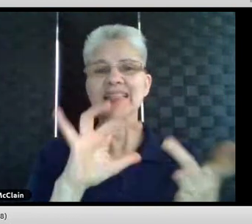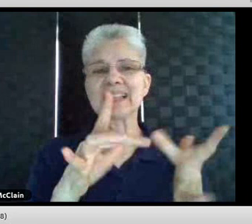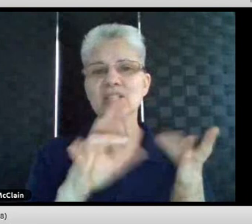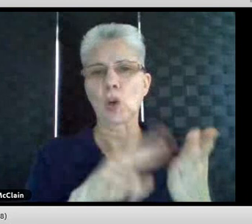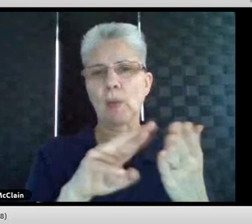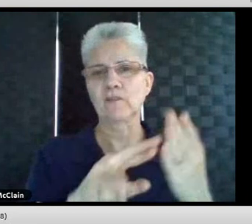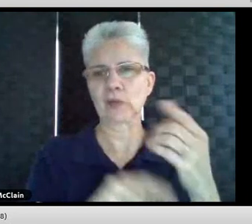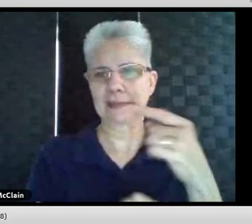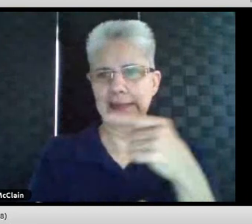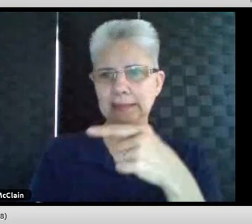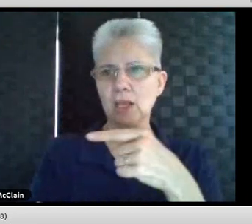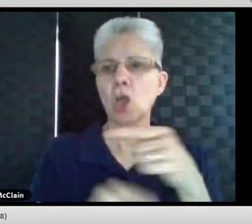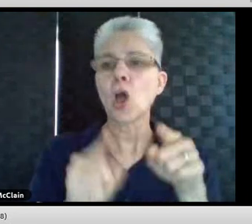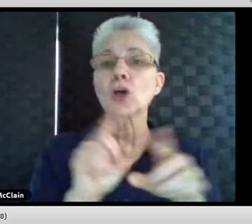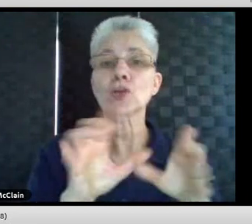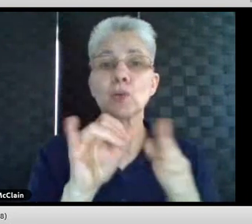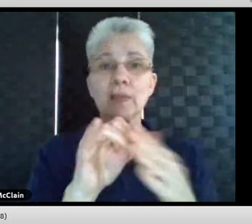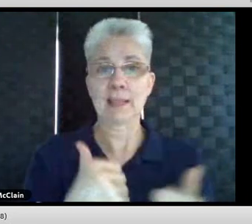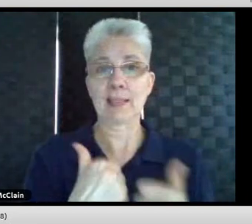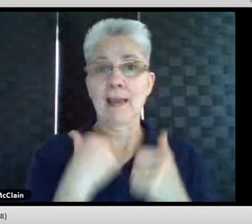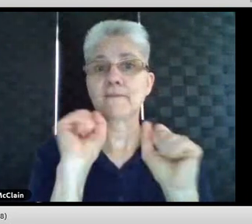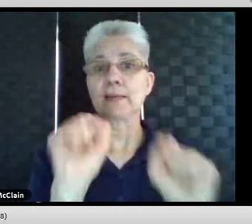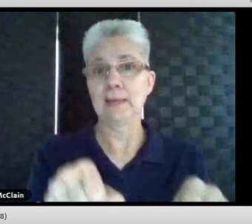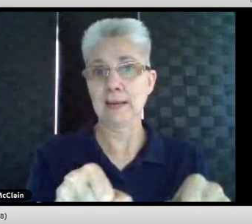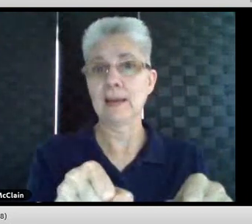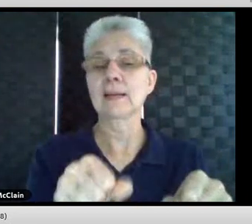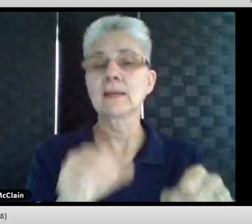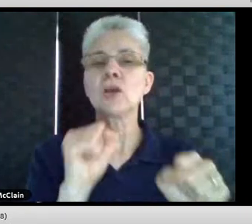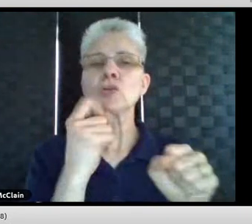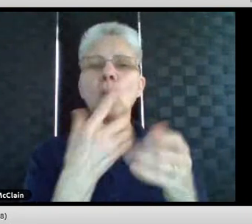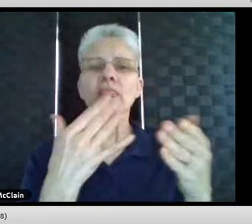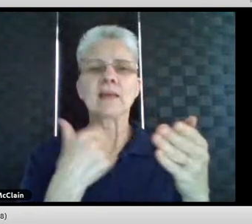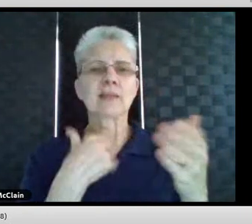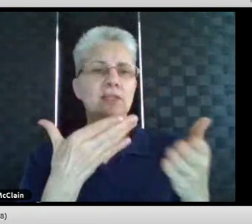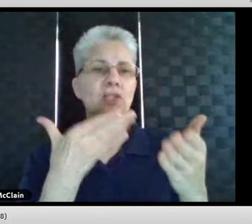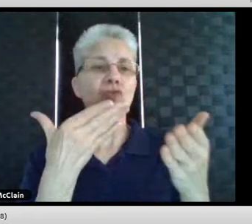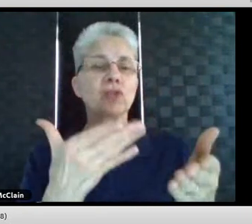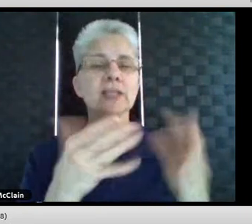but you can also do this live. So one of the things is suggest in terms of practice...